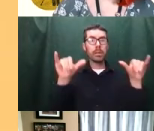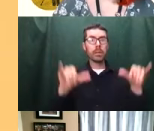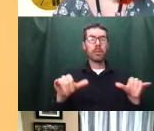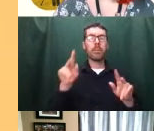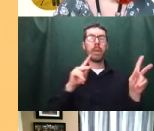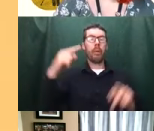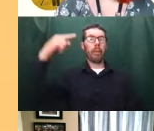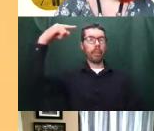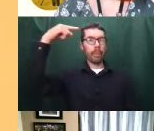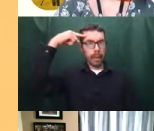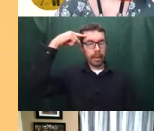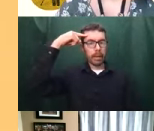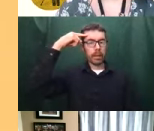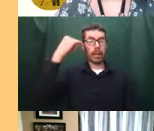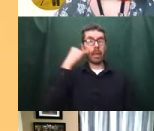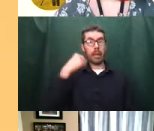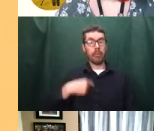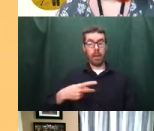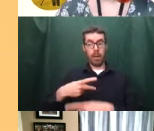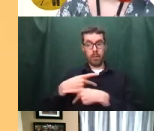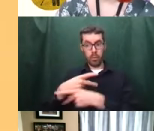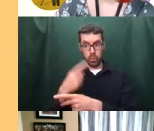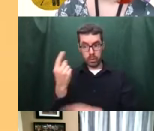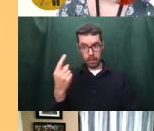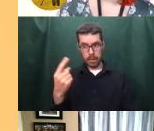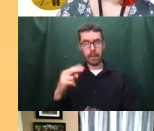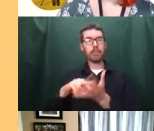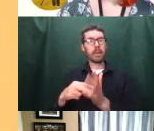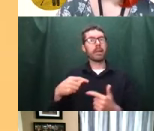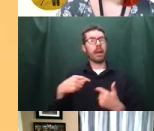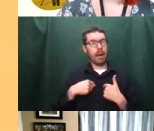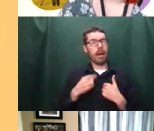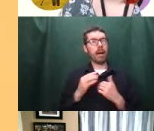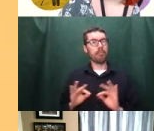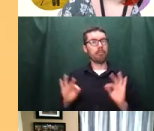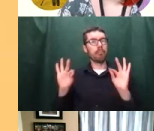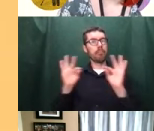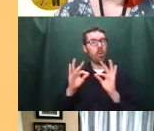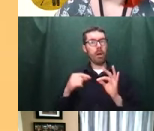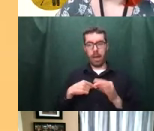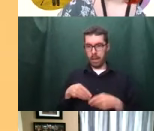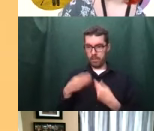fundamentally dictates value. This framing of people who can't participate in capitalist